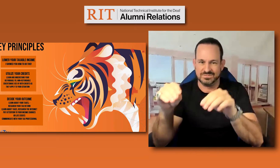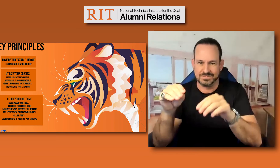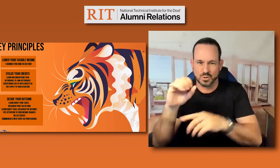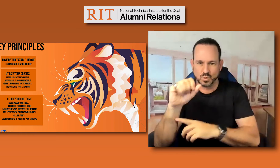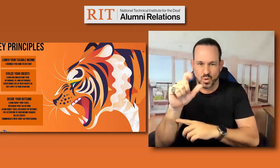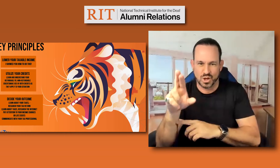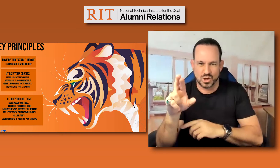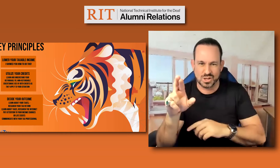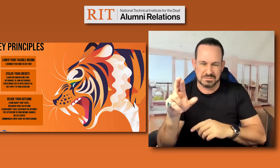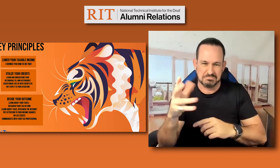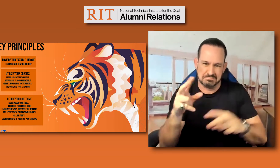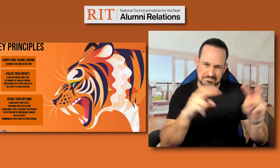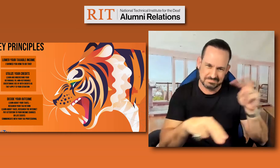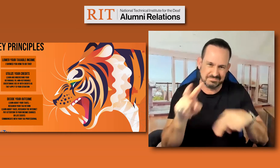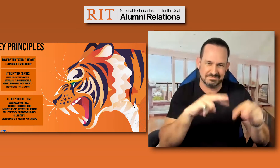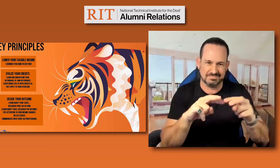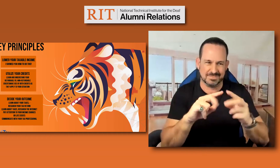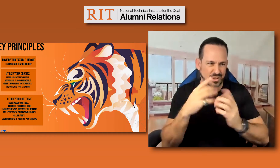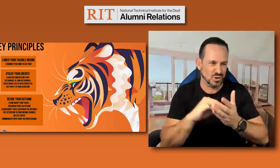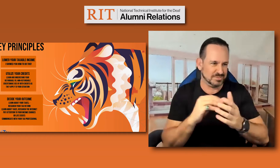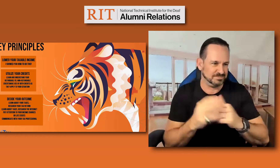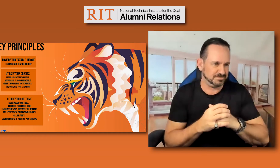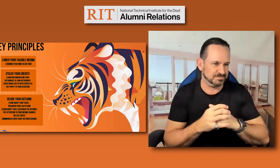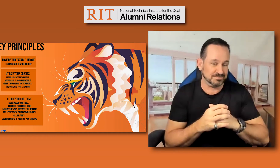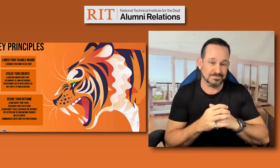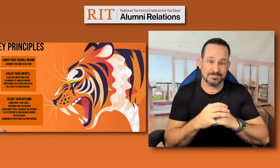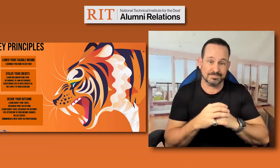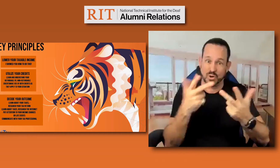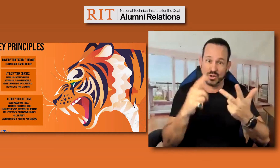Think about how you want to invest your income